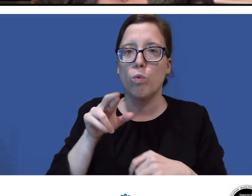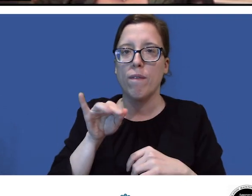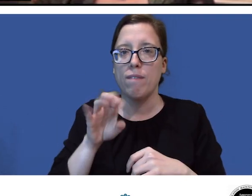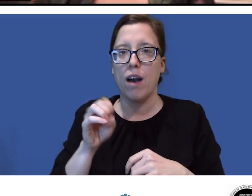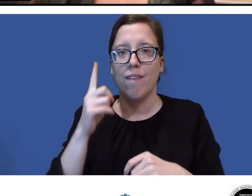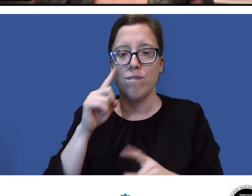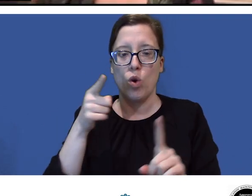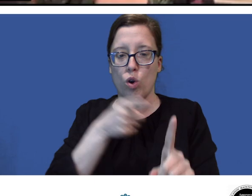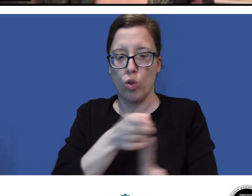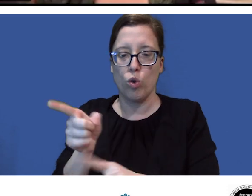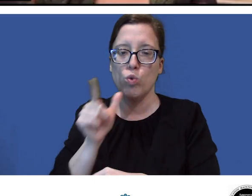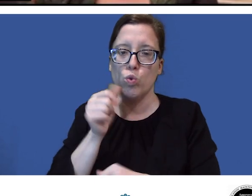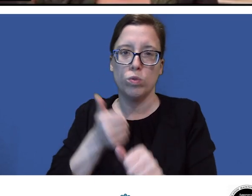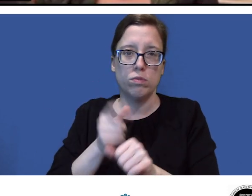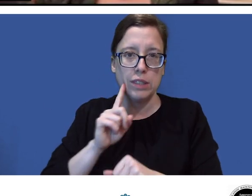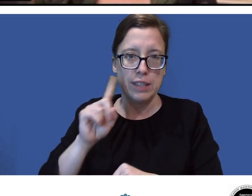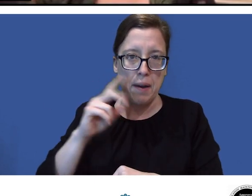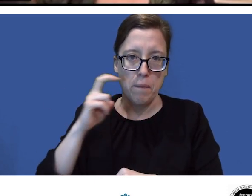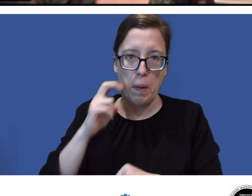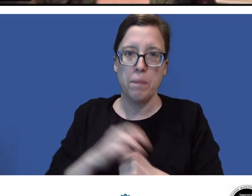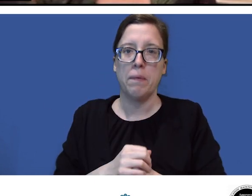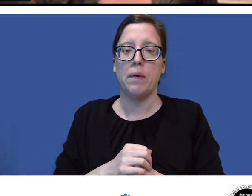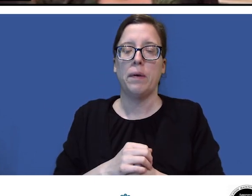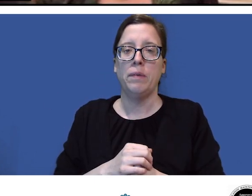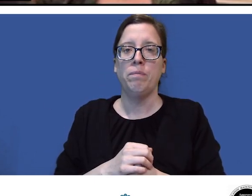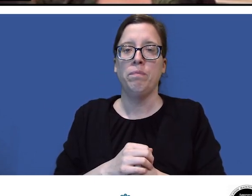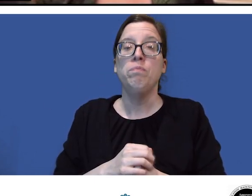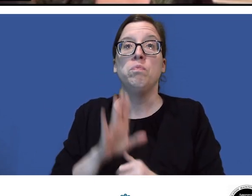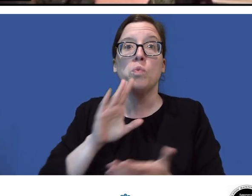We will talk about learning, learning as a process.